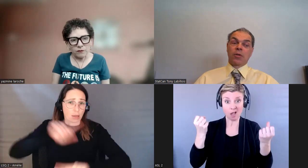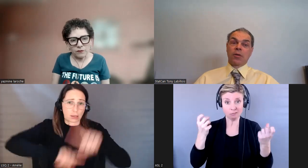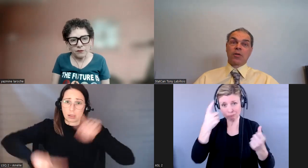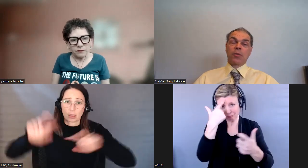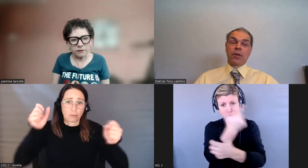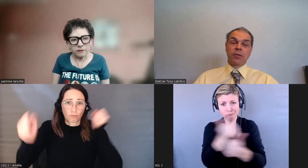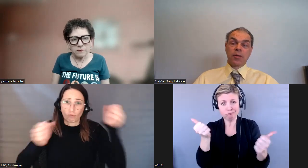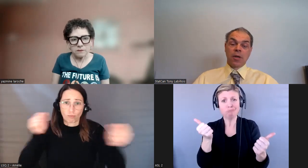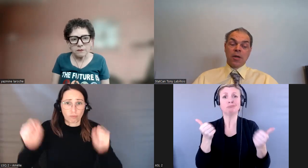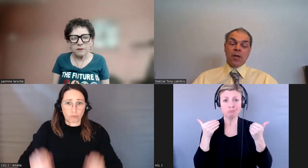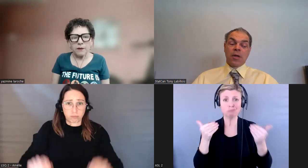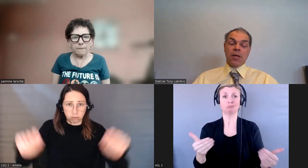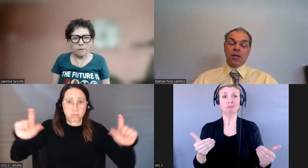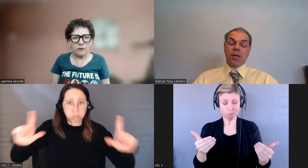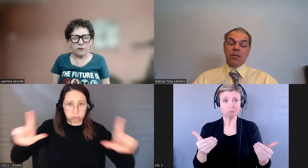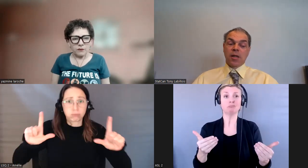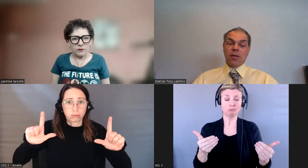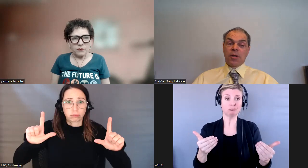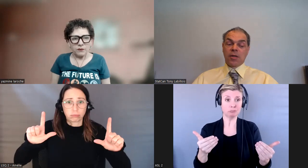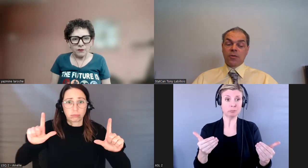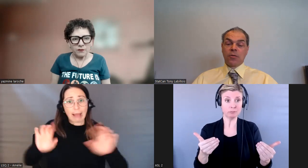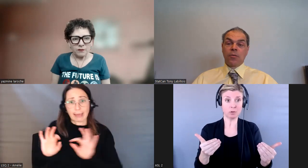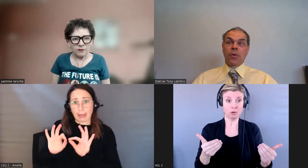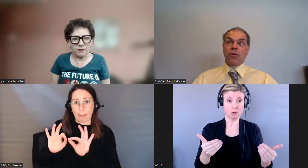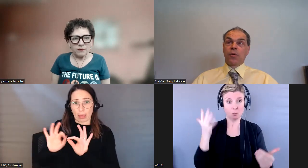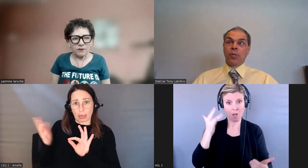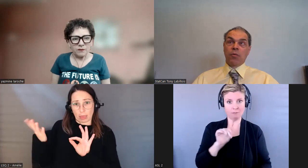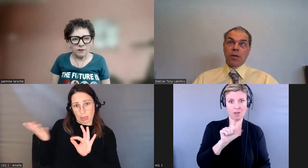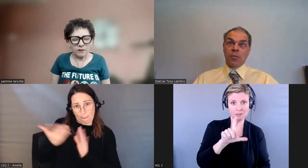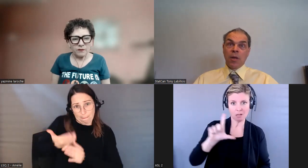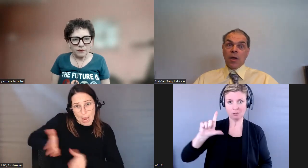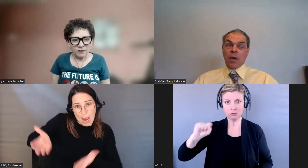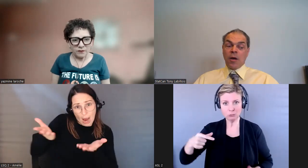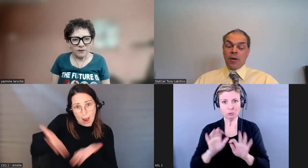with our interpreters in ASL or lsq you'll be welcome um